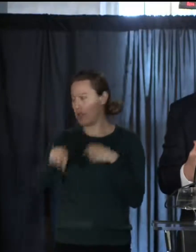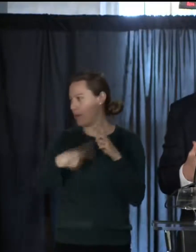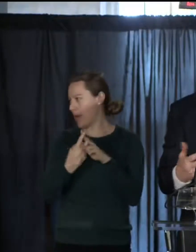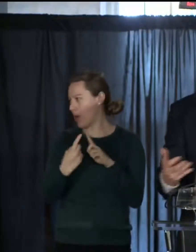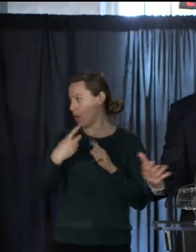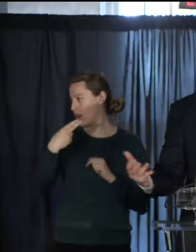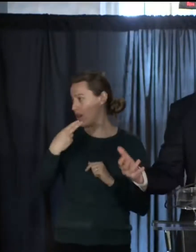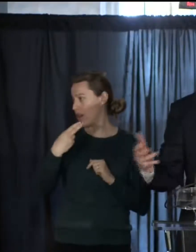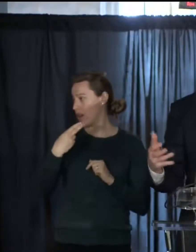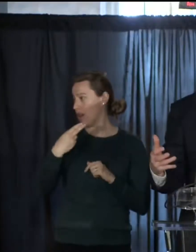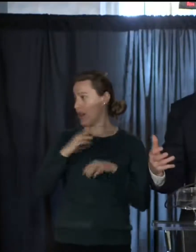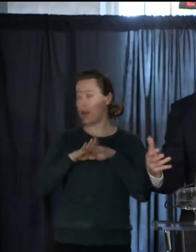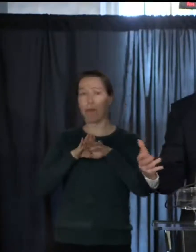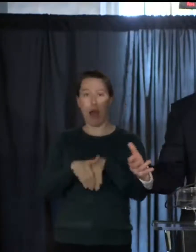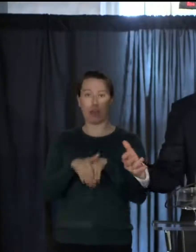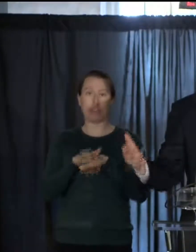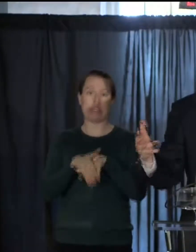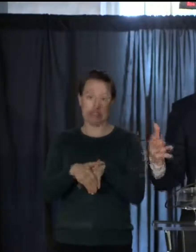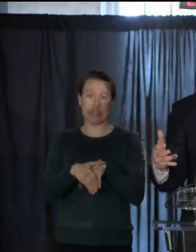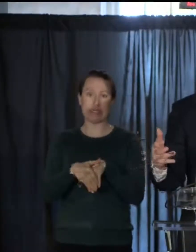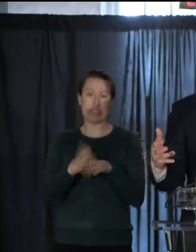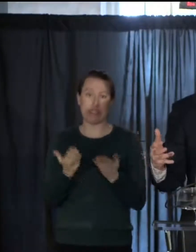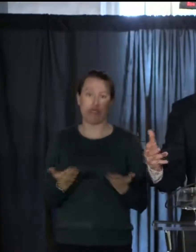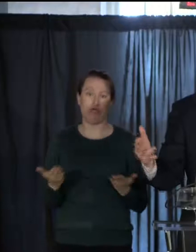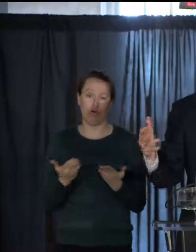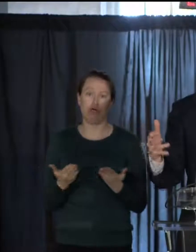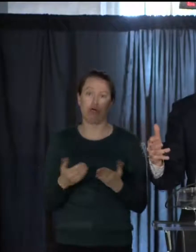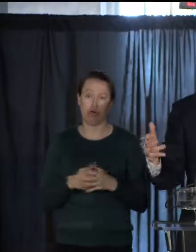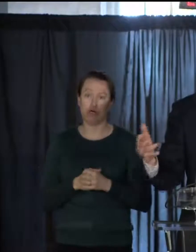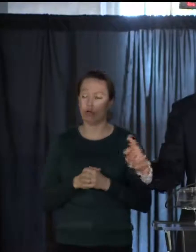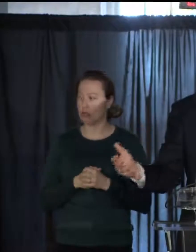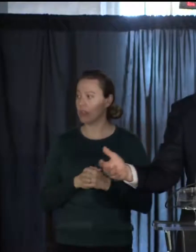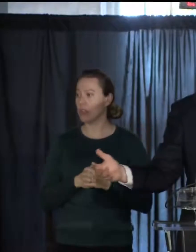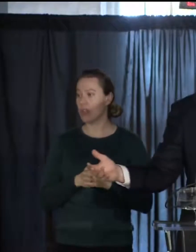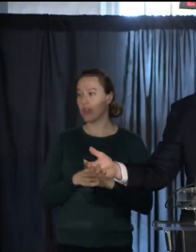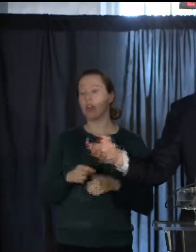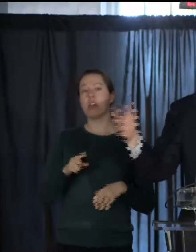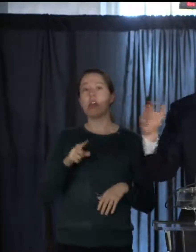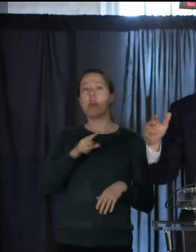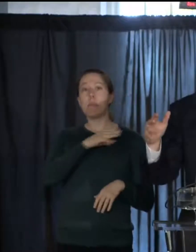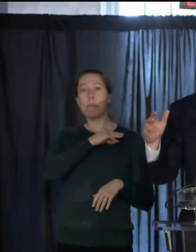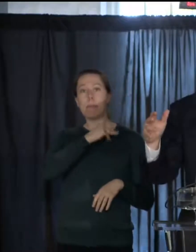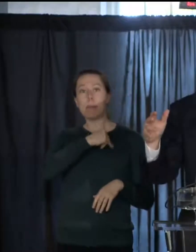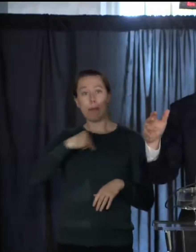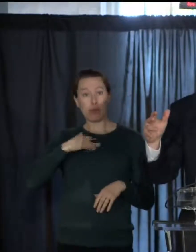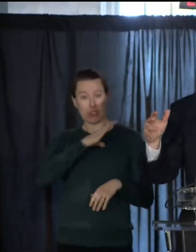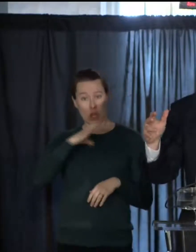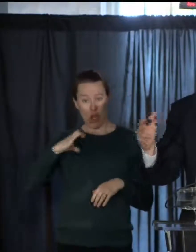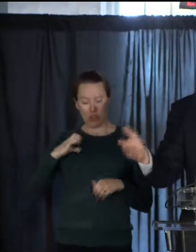WHAT YOU ARE SEEING IS SO MANY MEMBERS OF CONGRESS WHO GET FRUSTRATED THEY CAN'T DO SOMETHING AT FEDERAL LEVEL AND